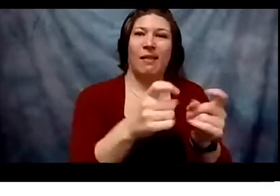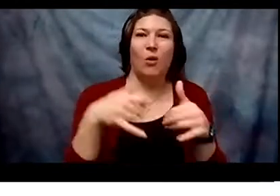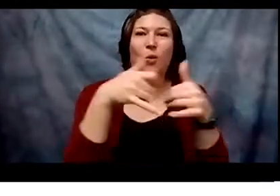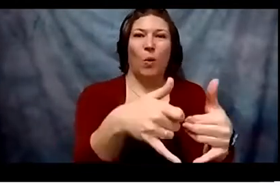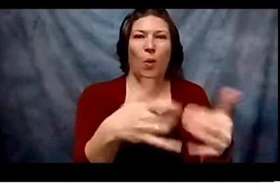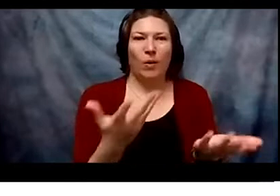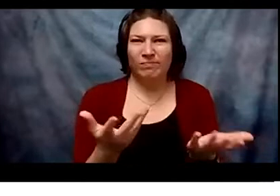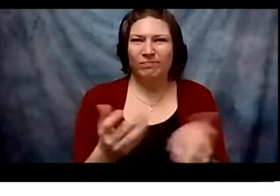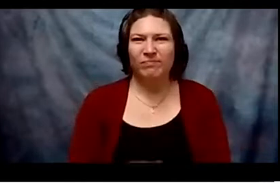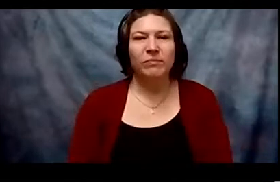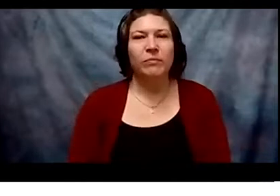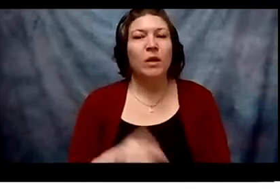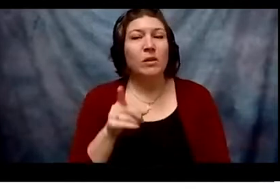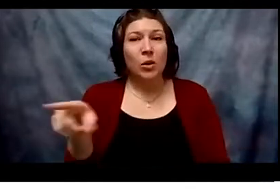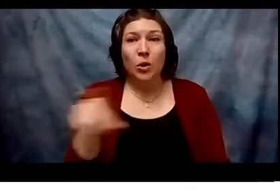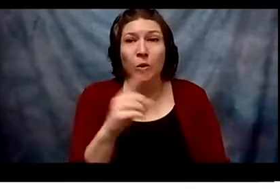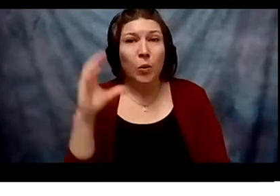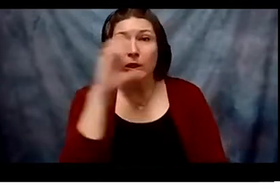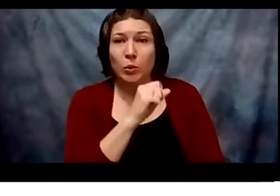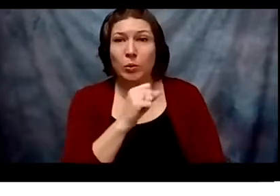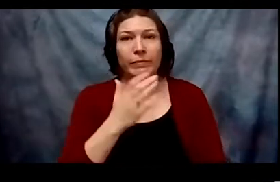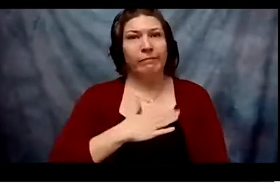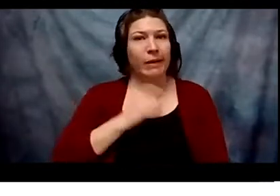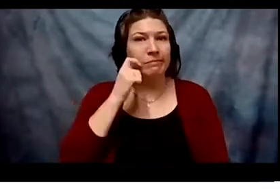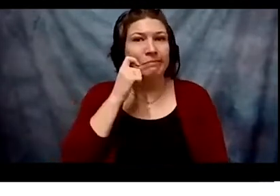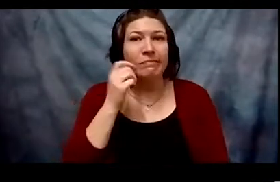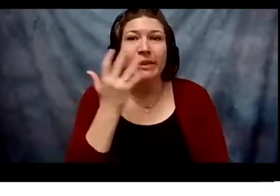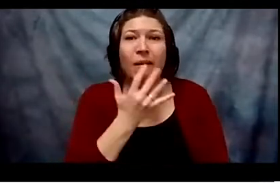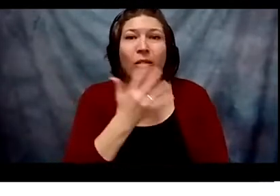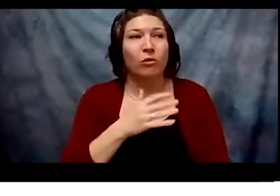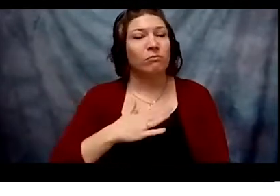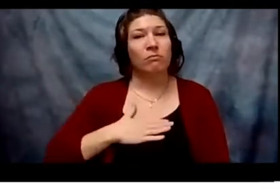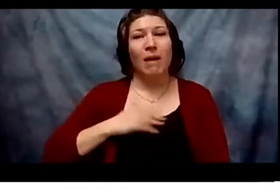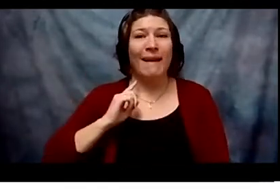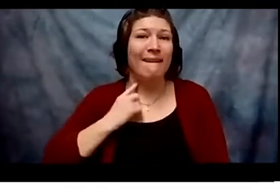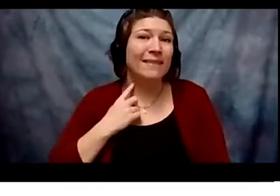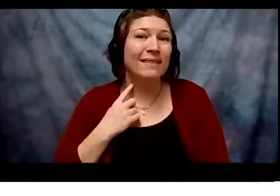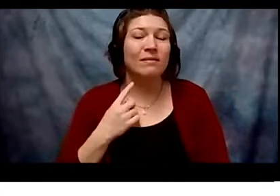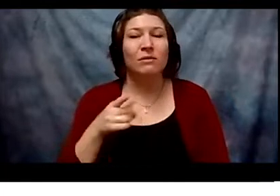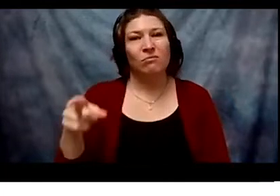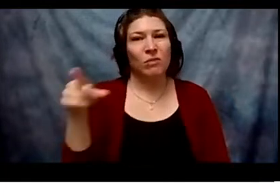You assume because of my skin color or my accent, that I can't be as